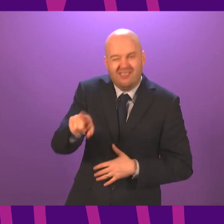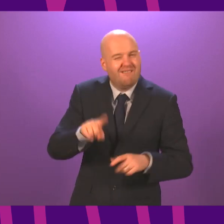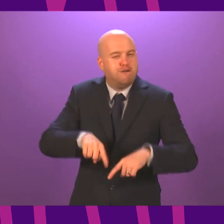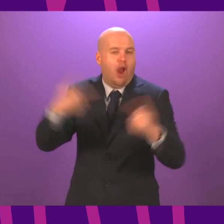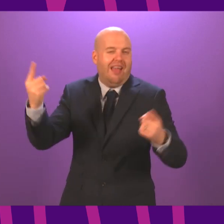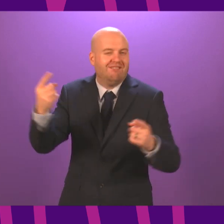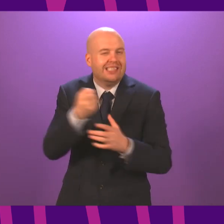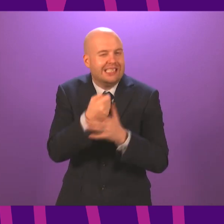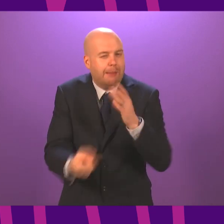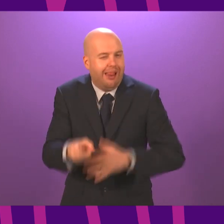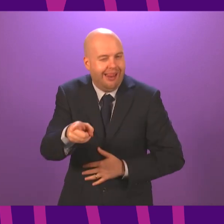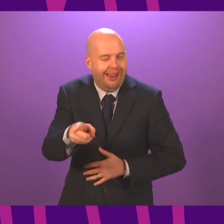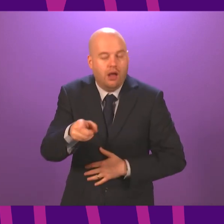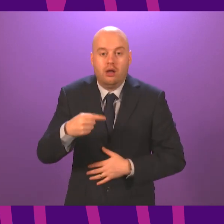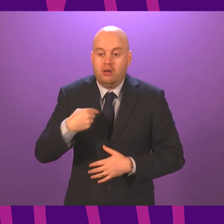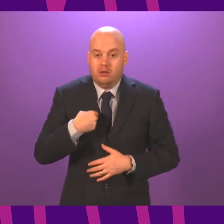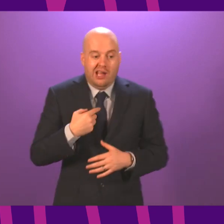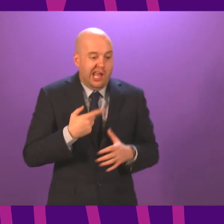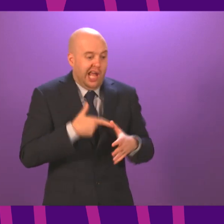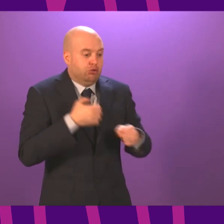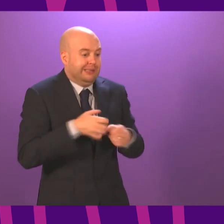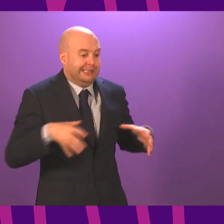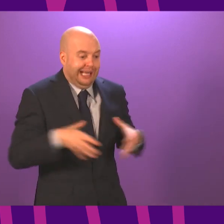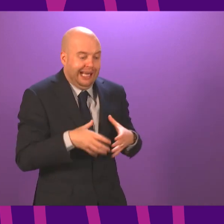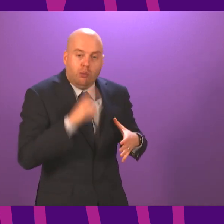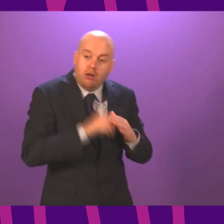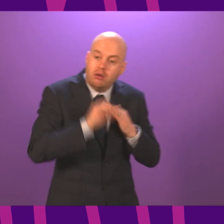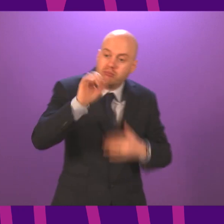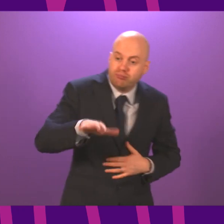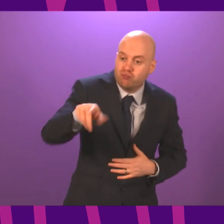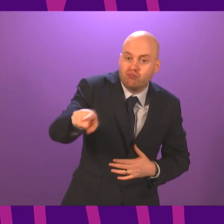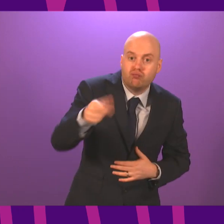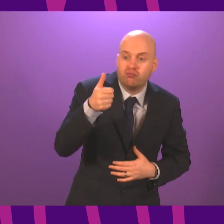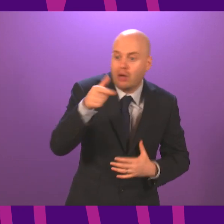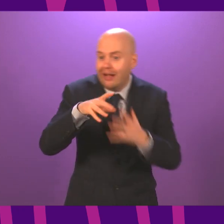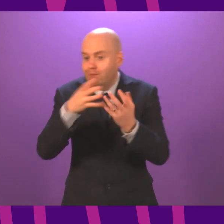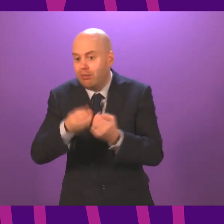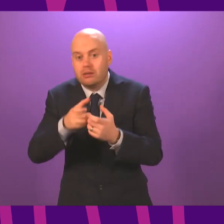the agency sending out correspondence and getting reassurance from the client that